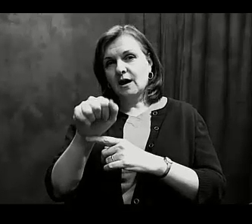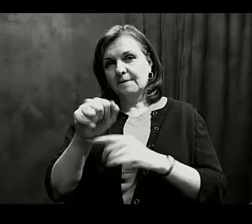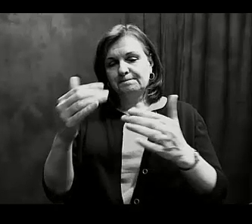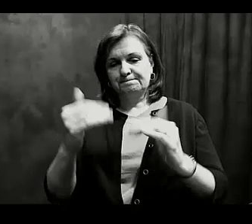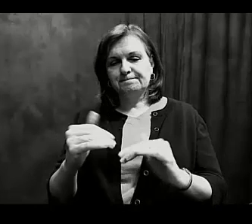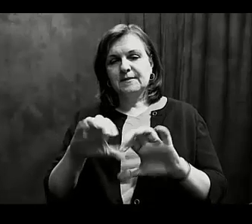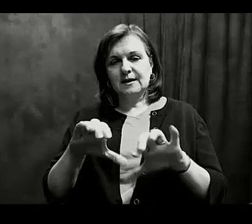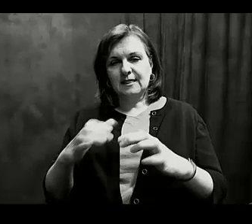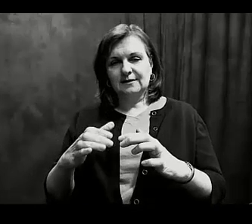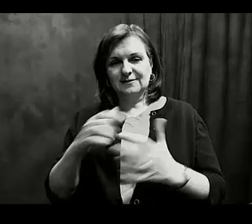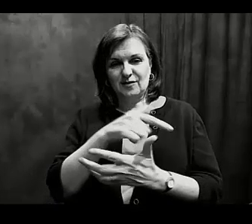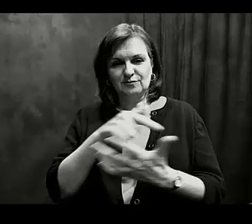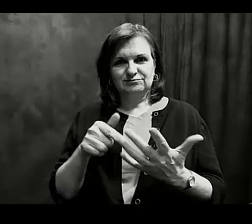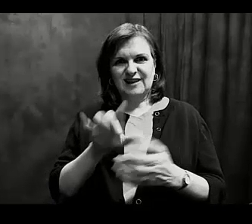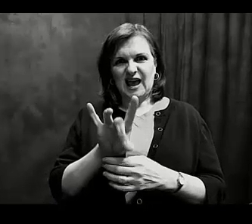of these